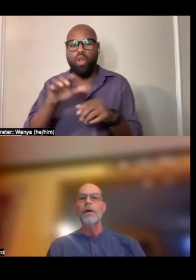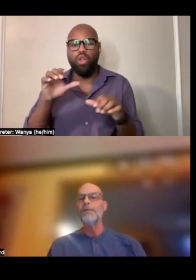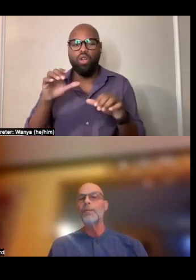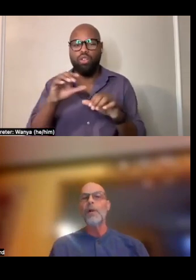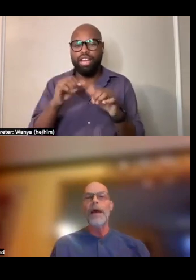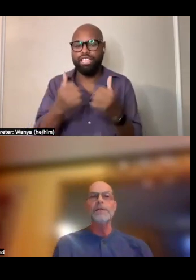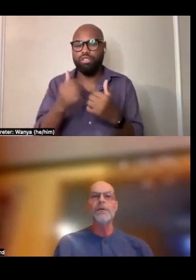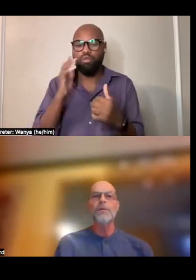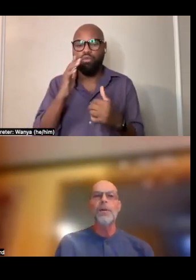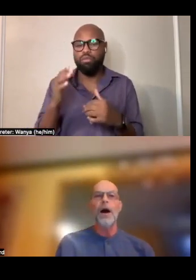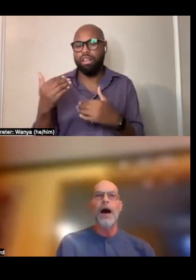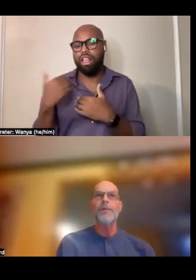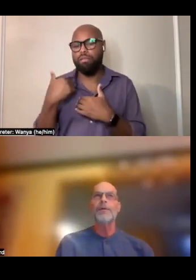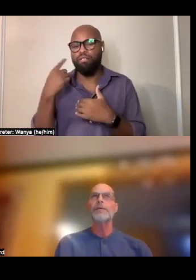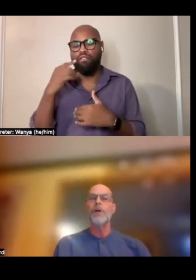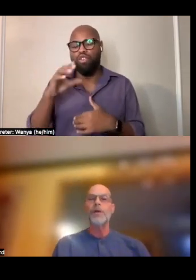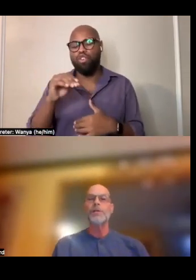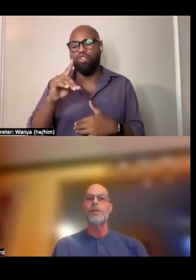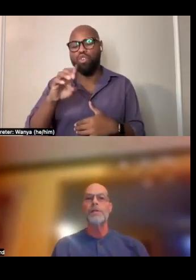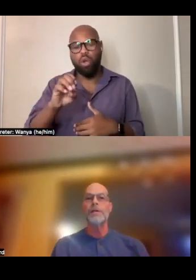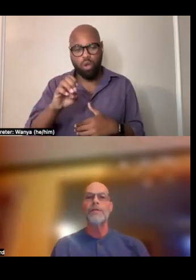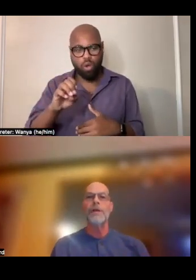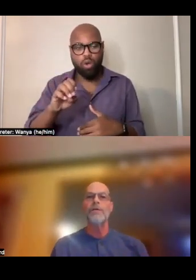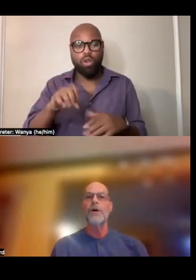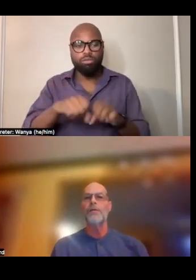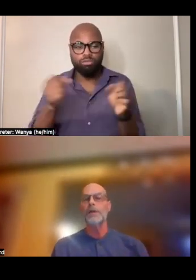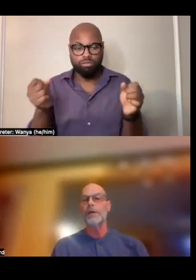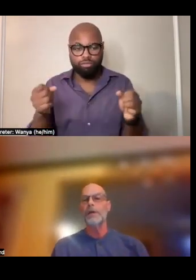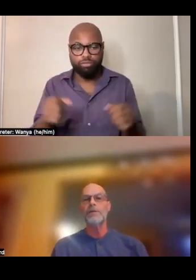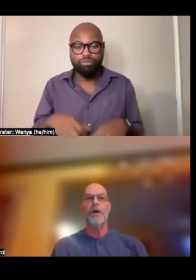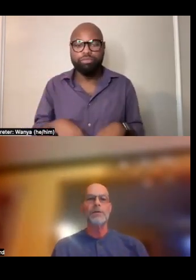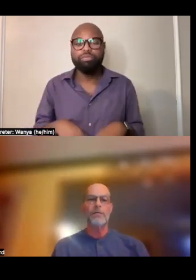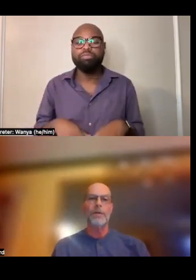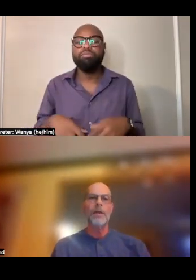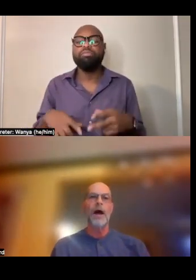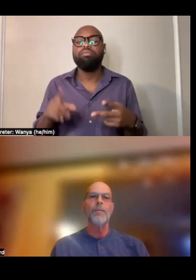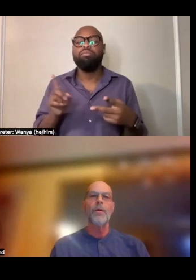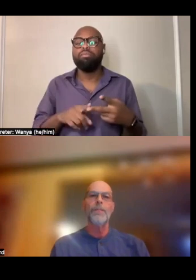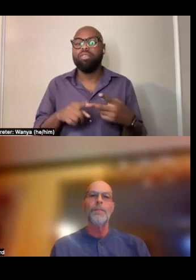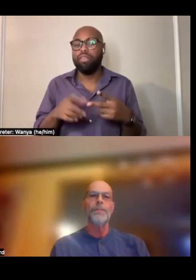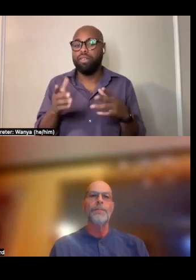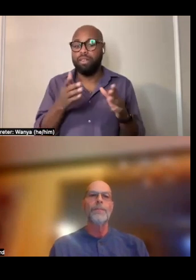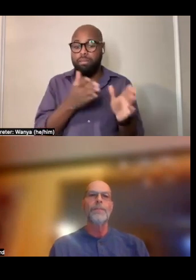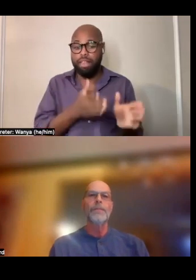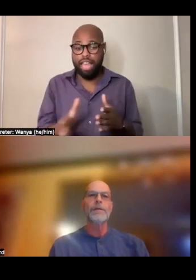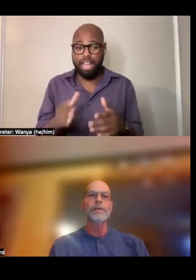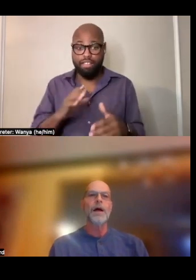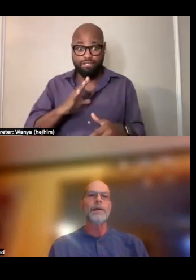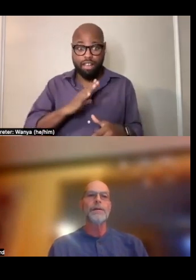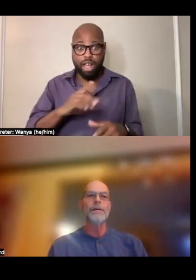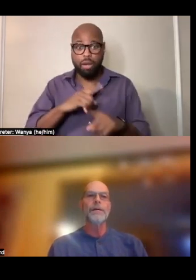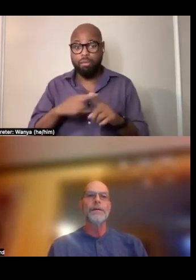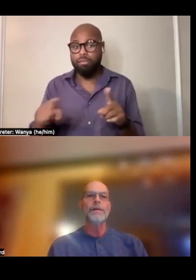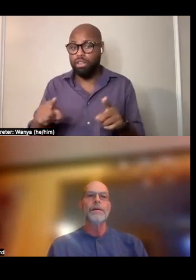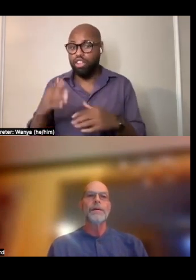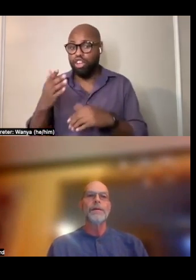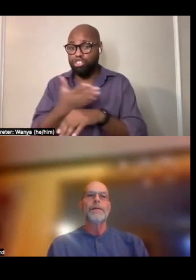If the plans comply but the construction doesn't, then whoever did the construction would be liable. Next slide.